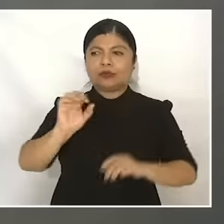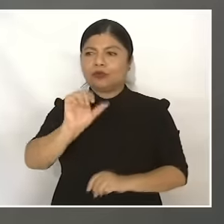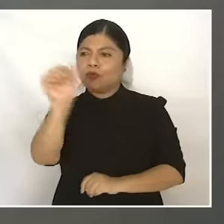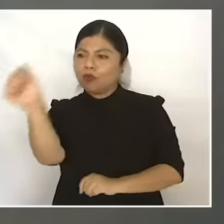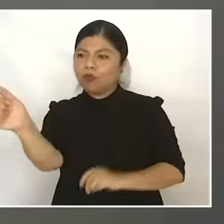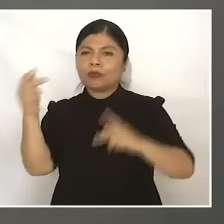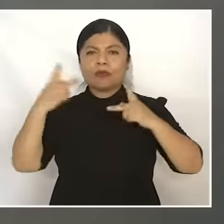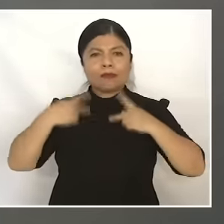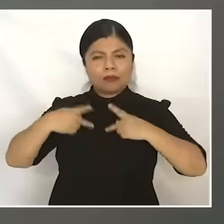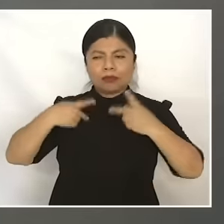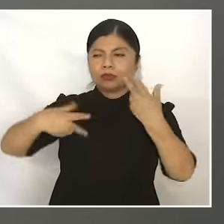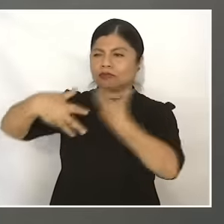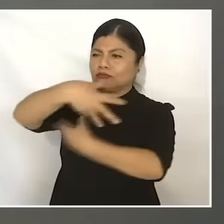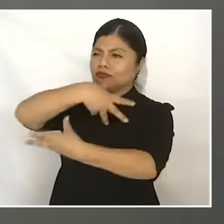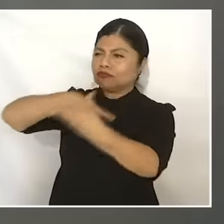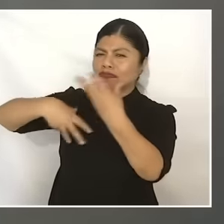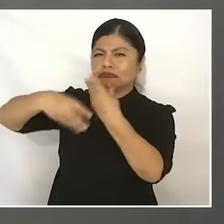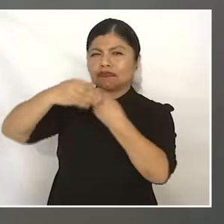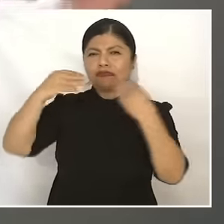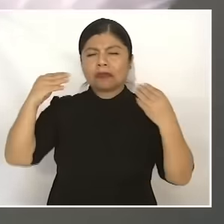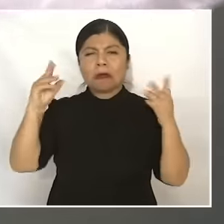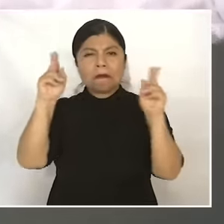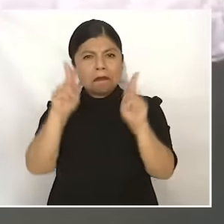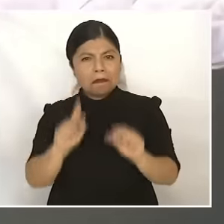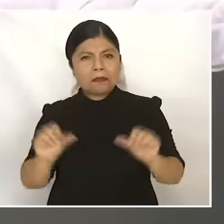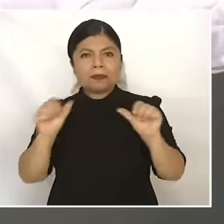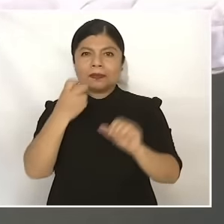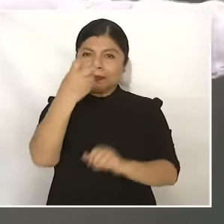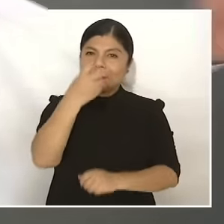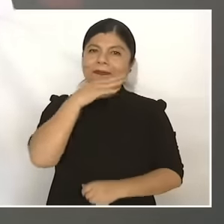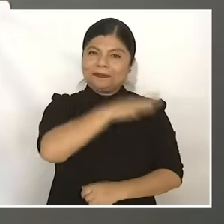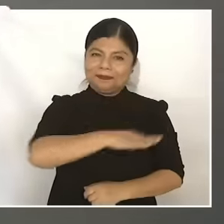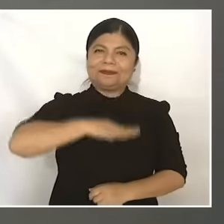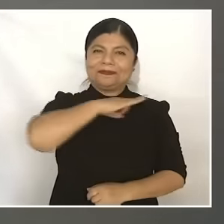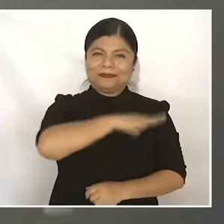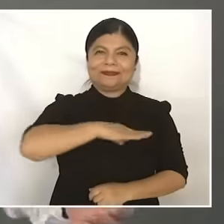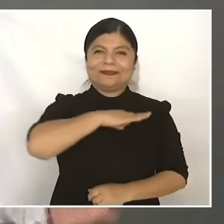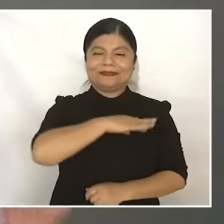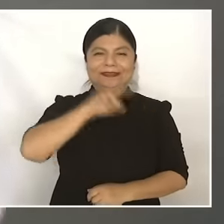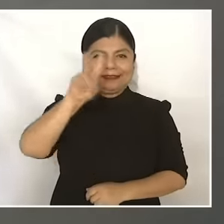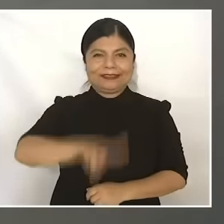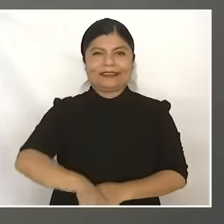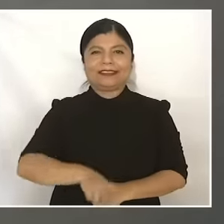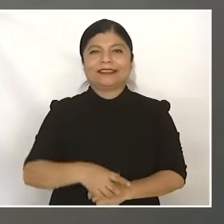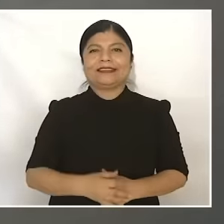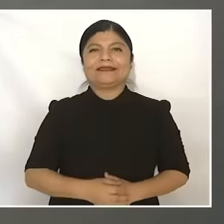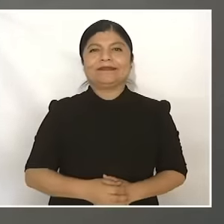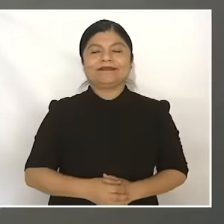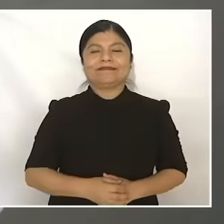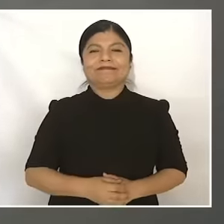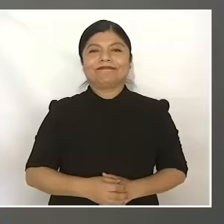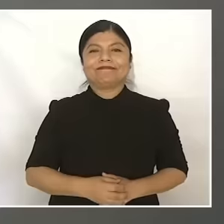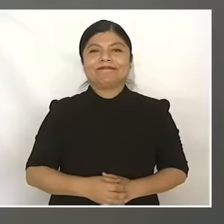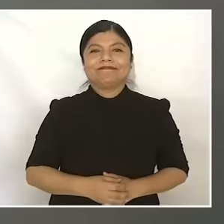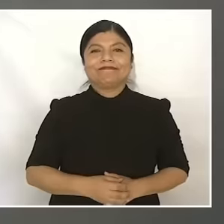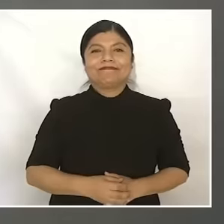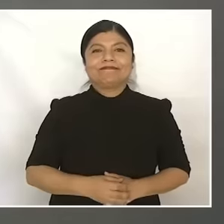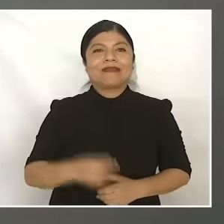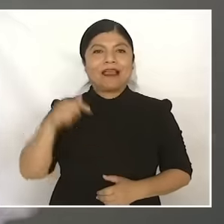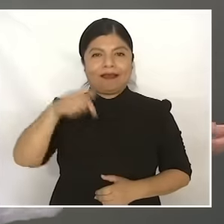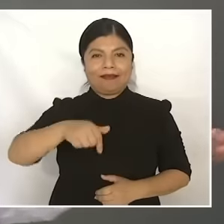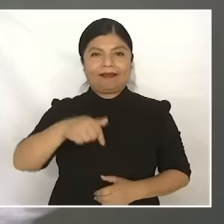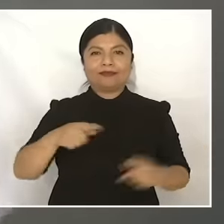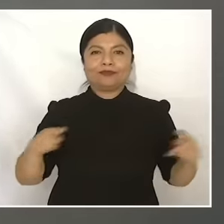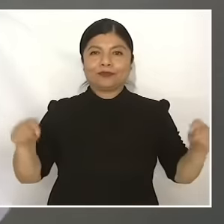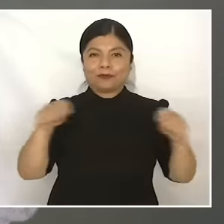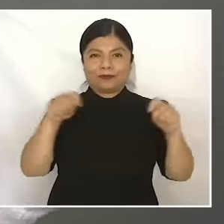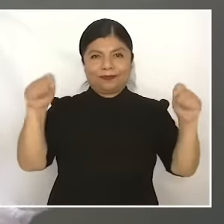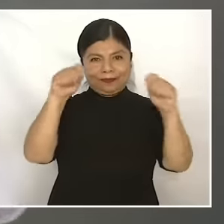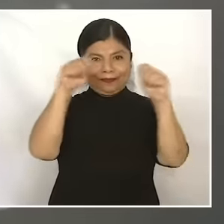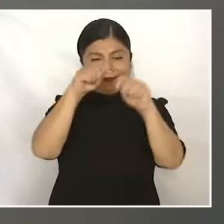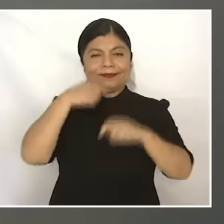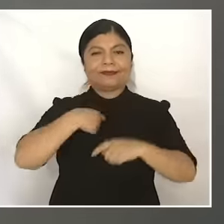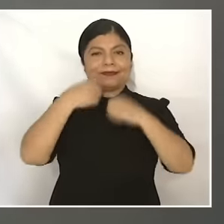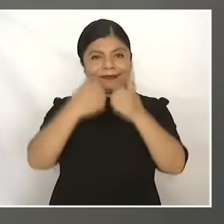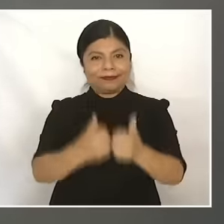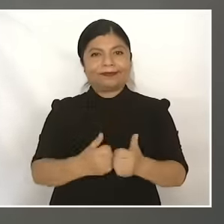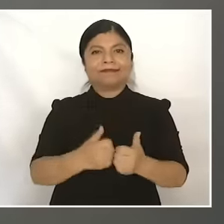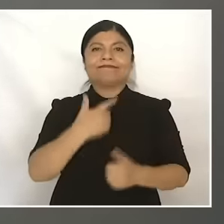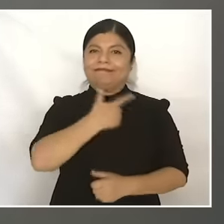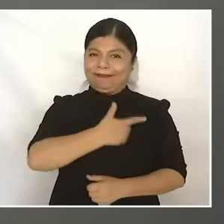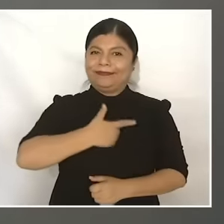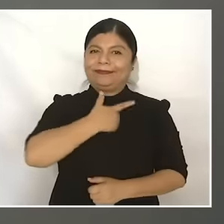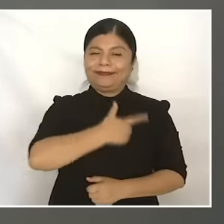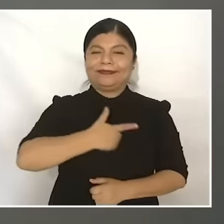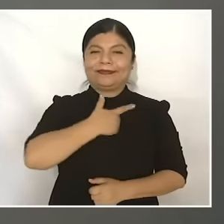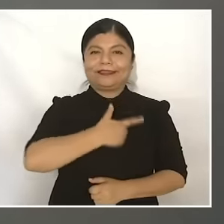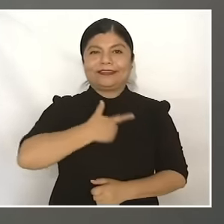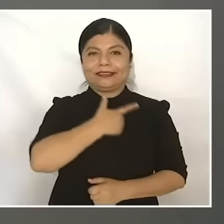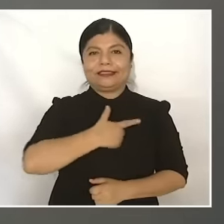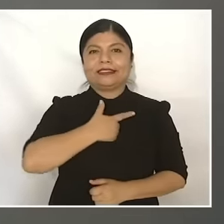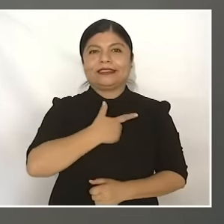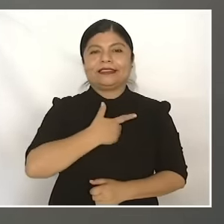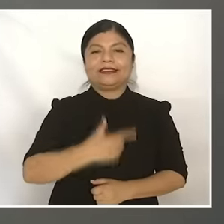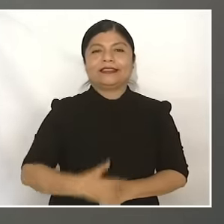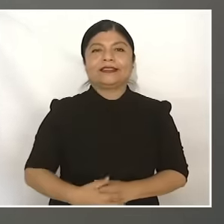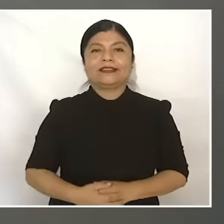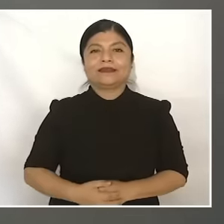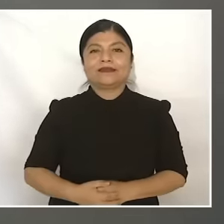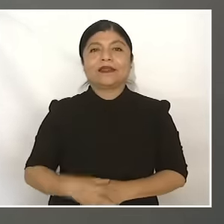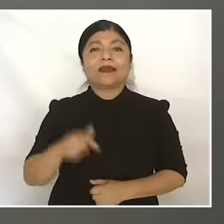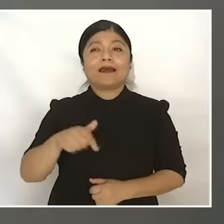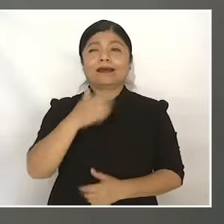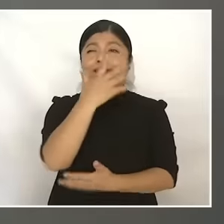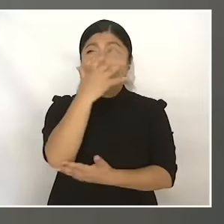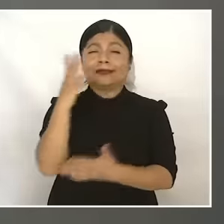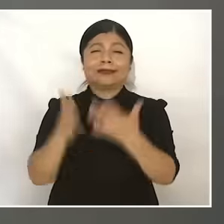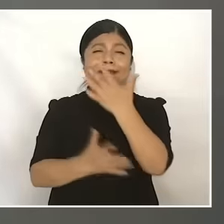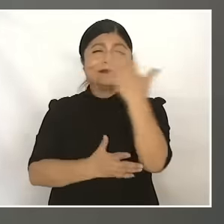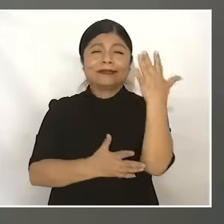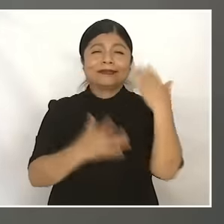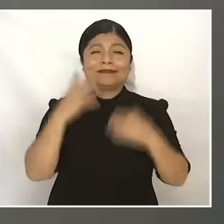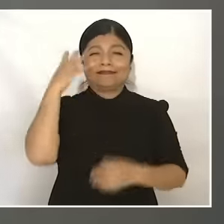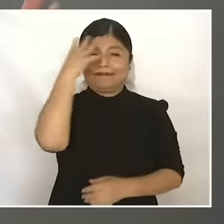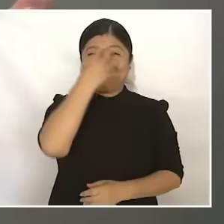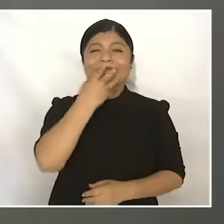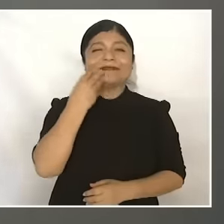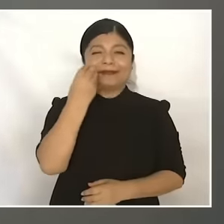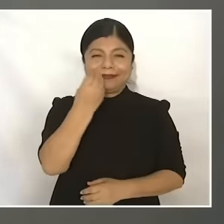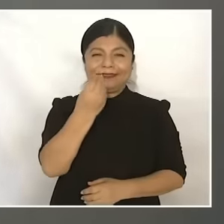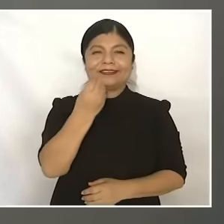true happiness here I see tulle is a paradise it is an Eden and what is being